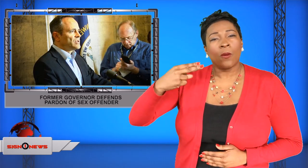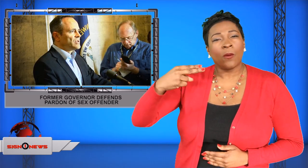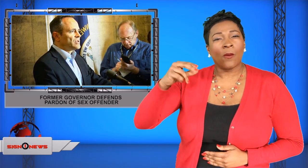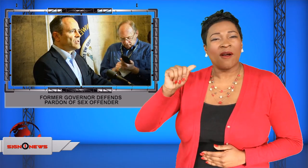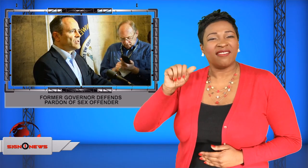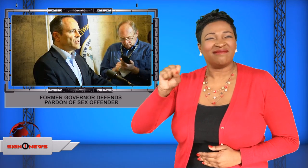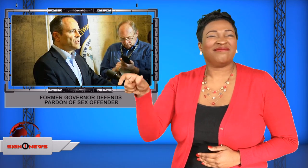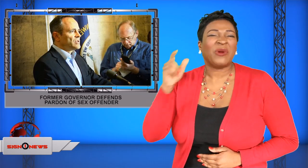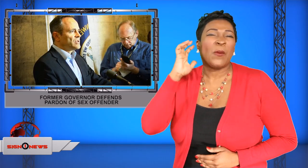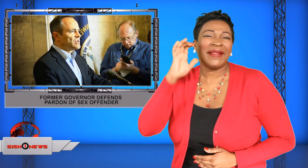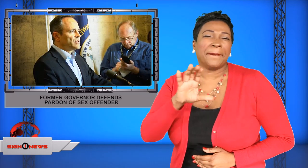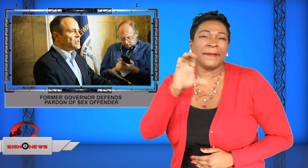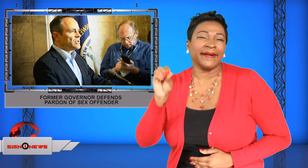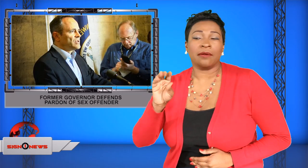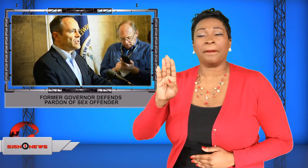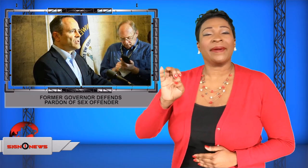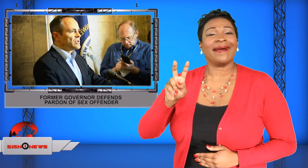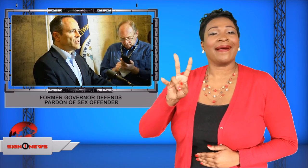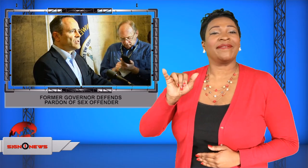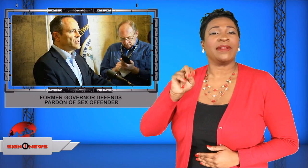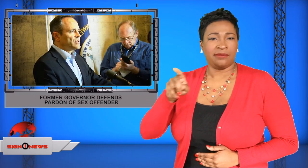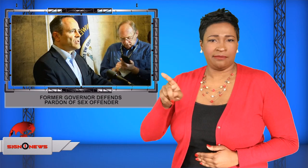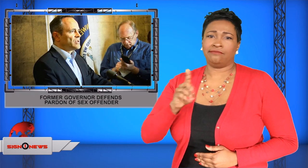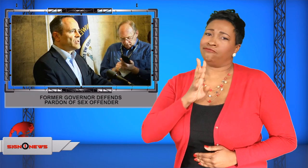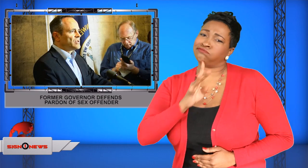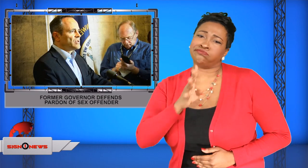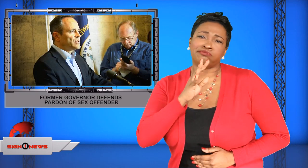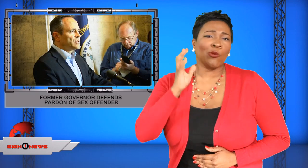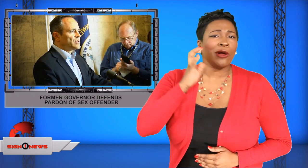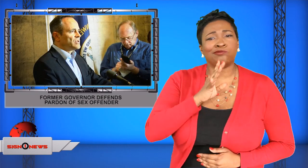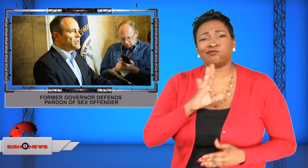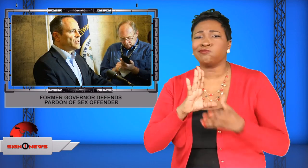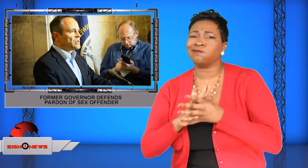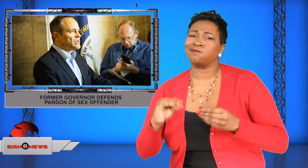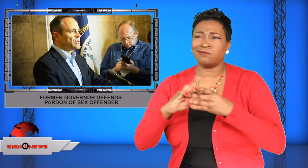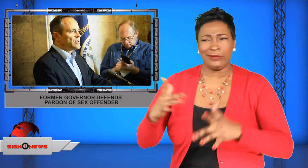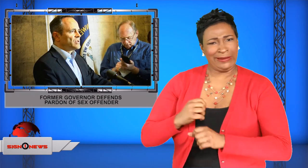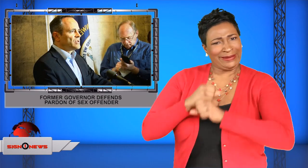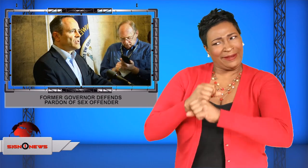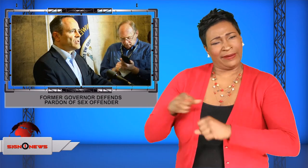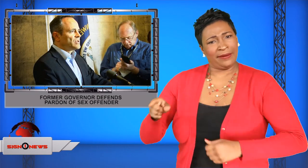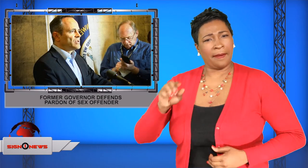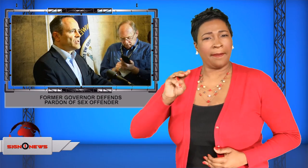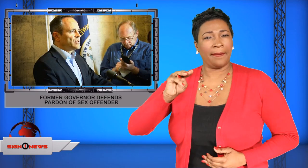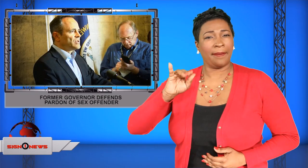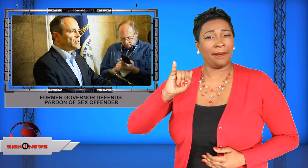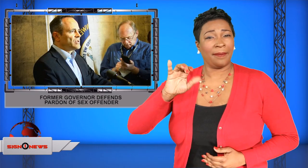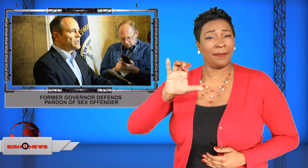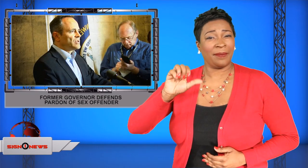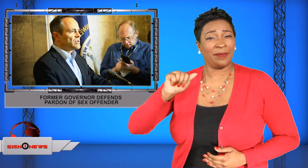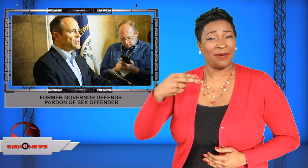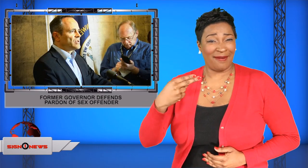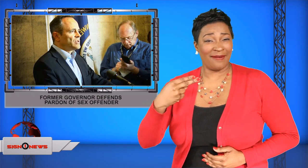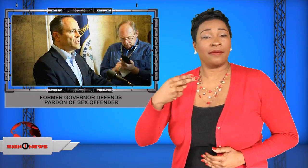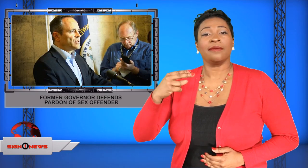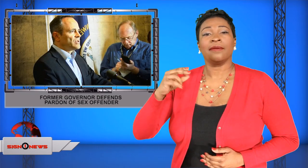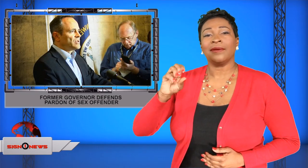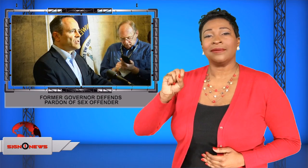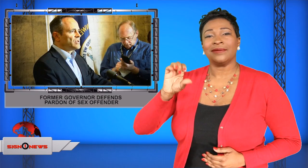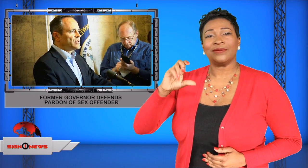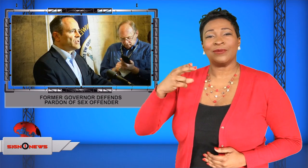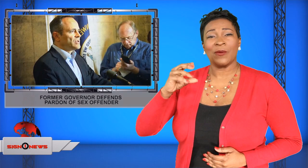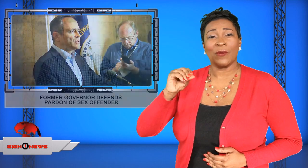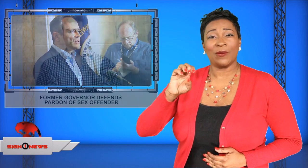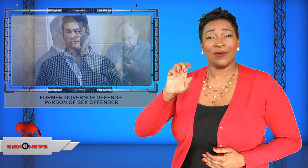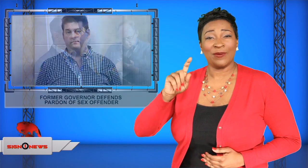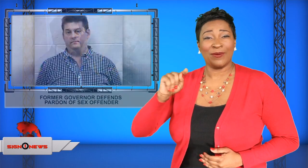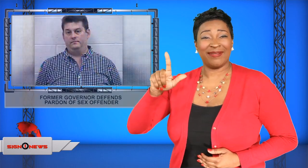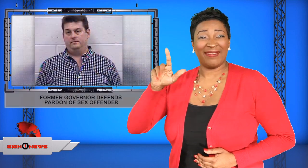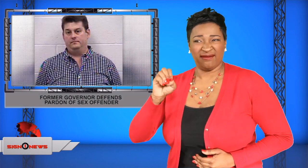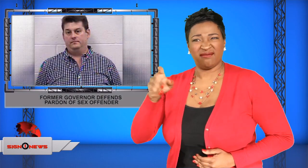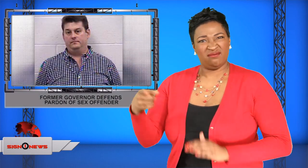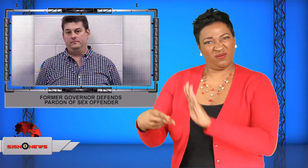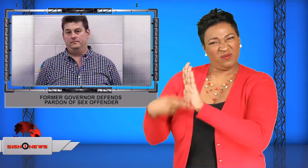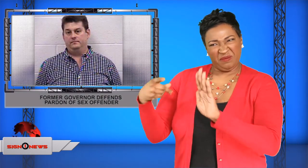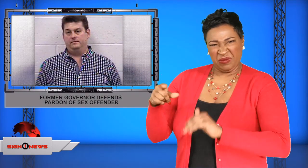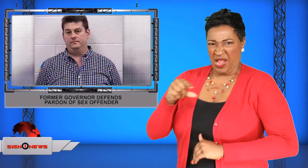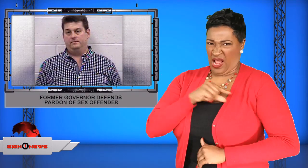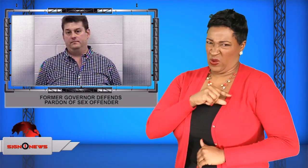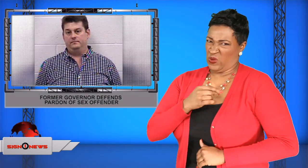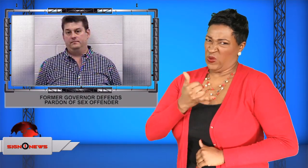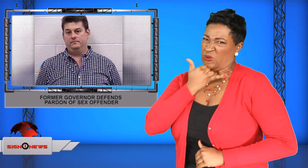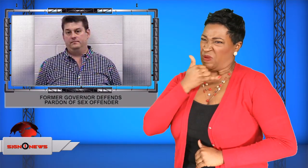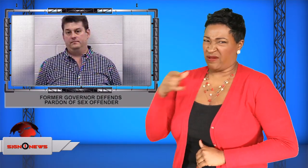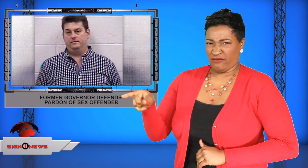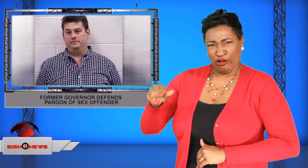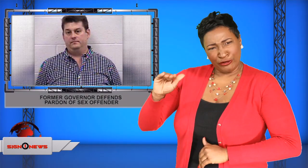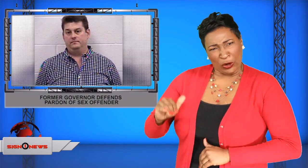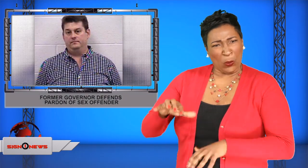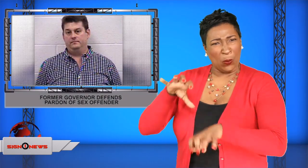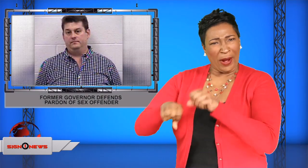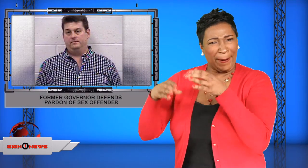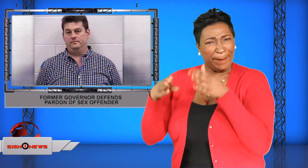Bevin took to the airways with WHAS radio station defending his decision to pardon convicted